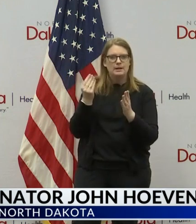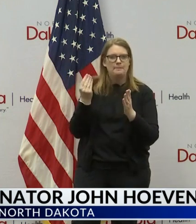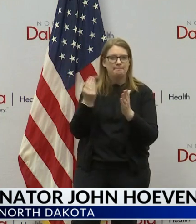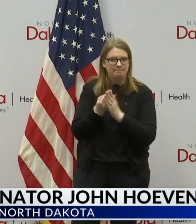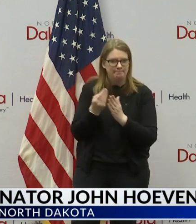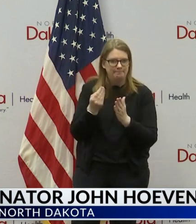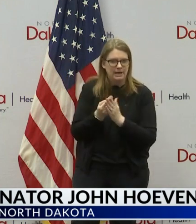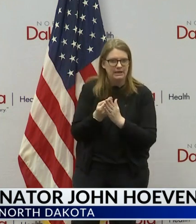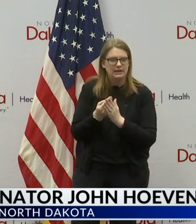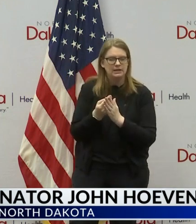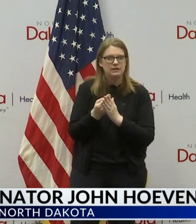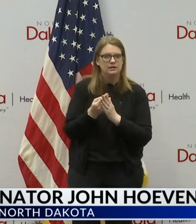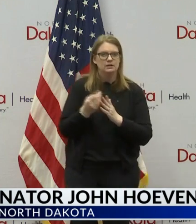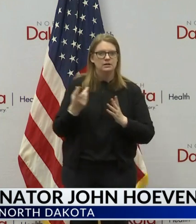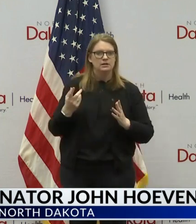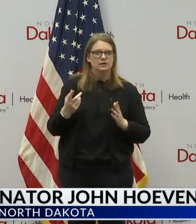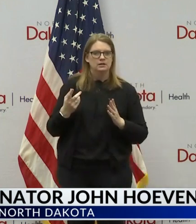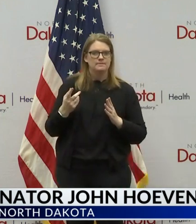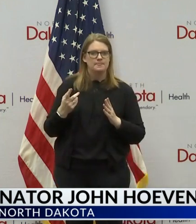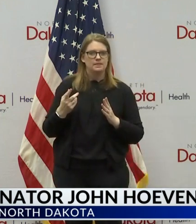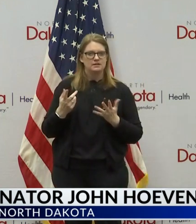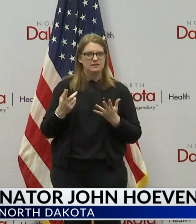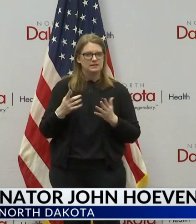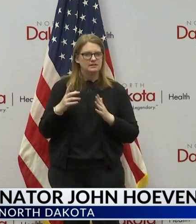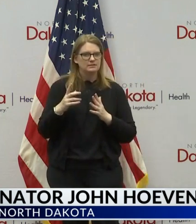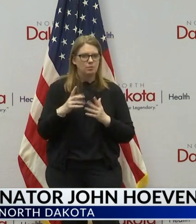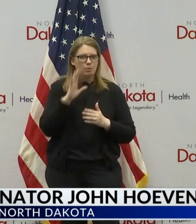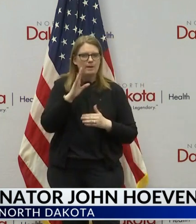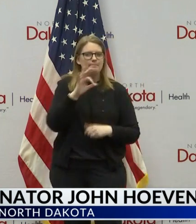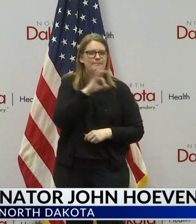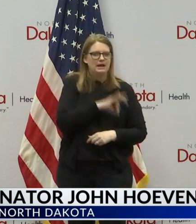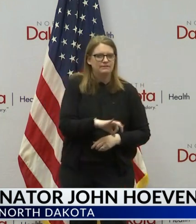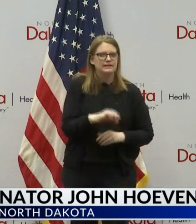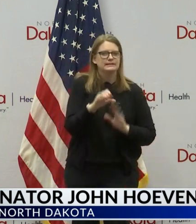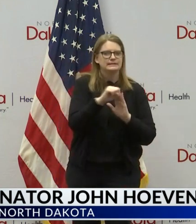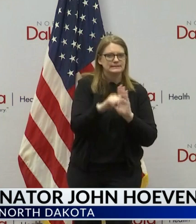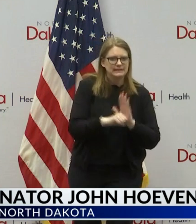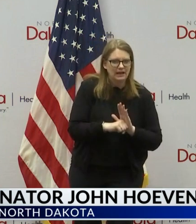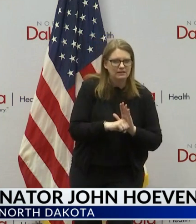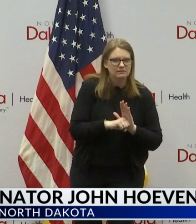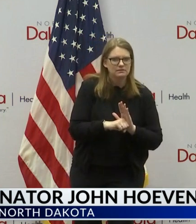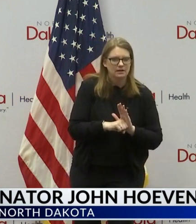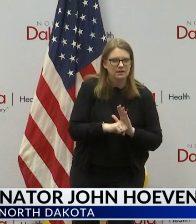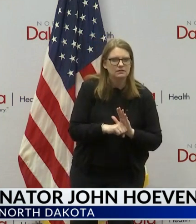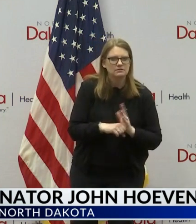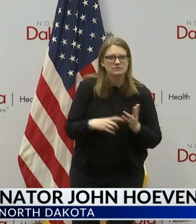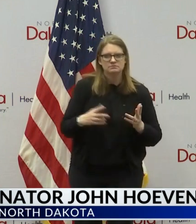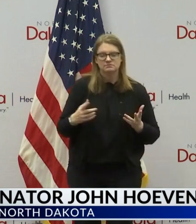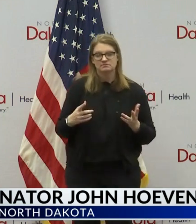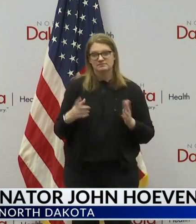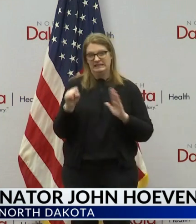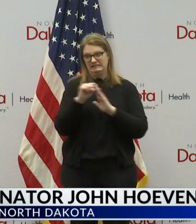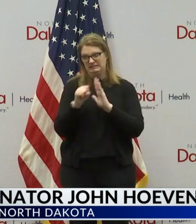WHETHER IT IS FROM THE CARES ACT OR ANYTHING ELSE WE ARE DOING IT IN A WAY THAT STATES